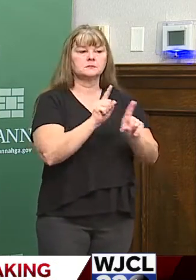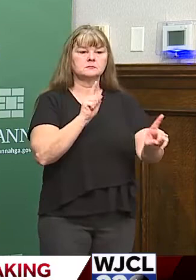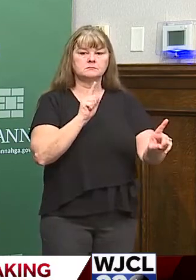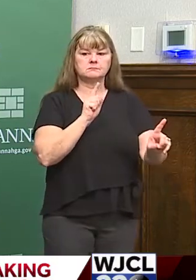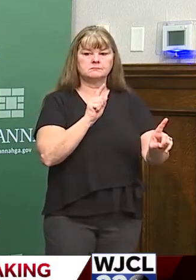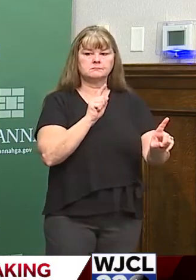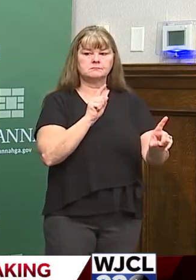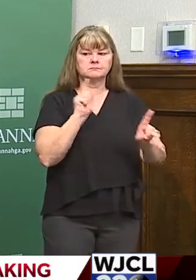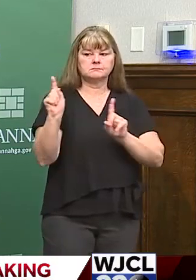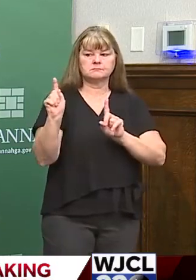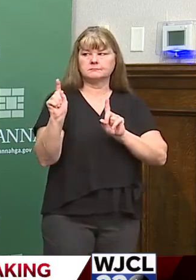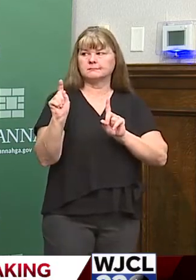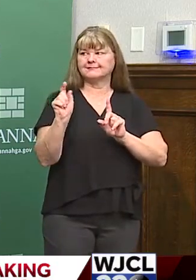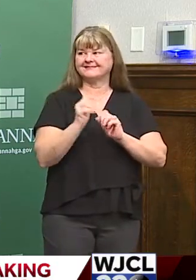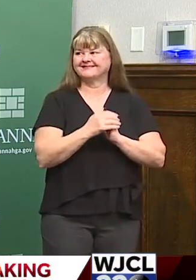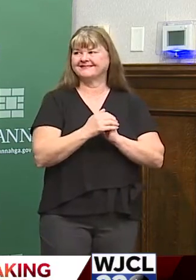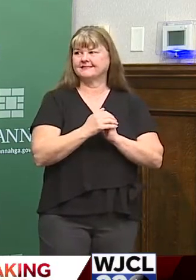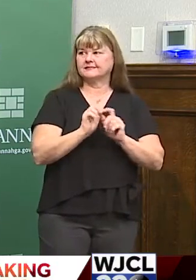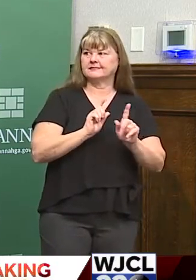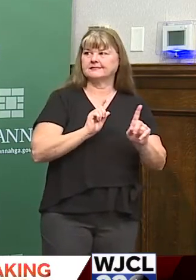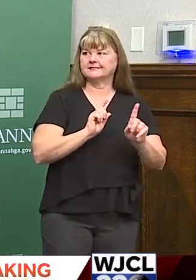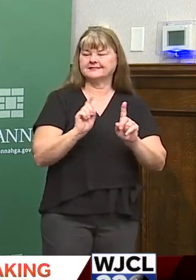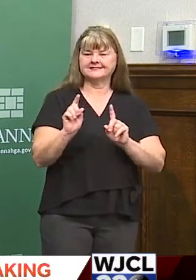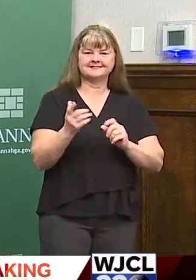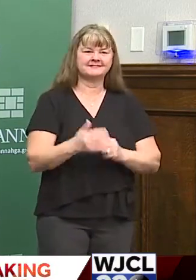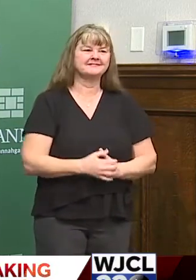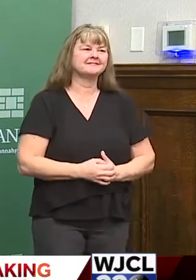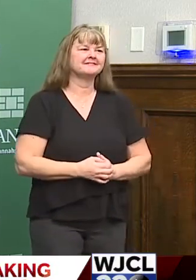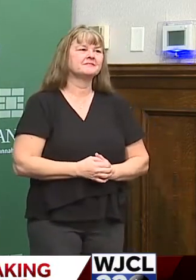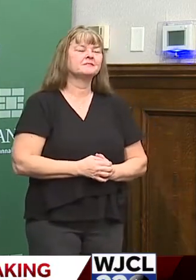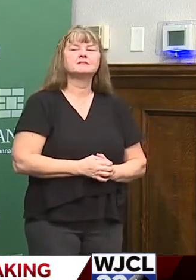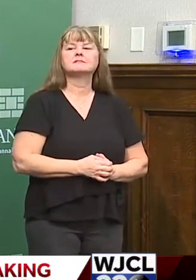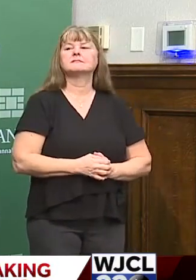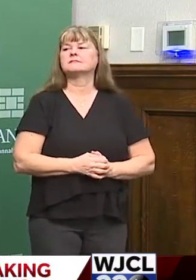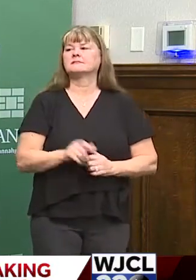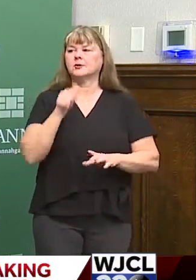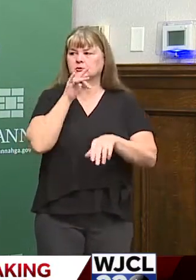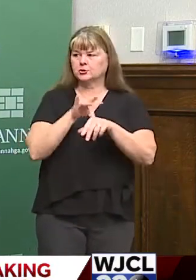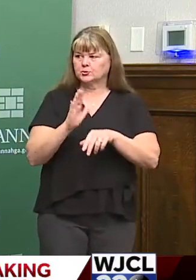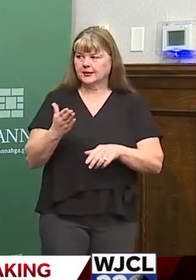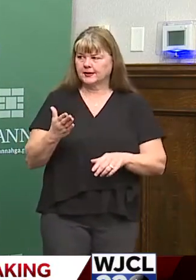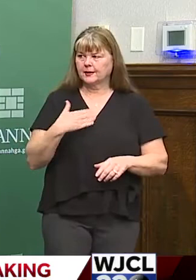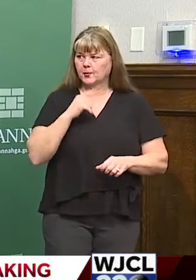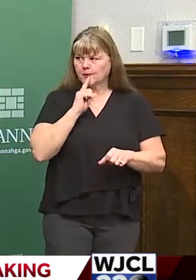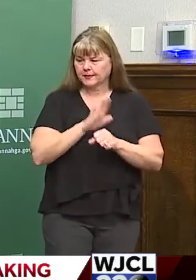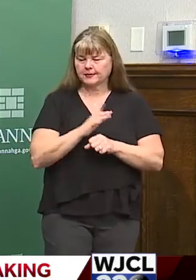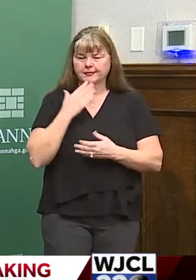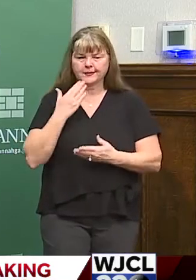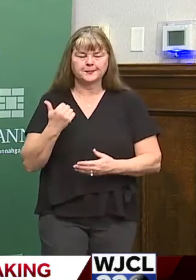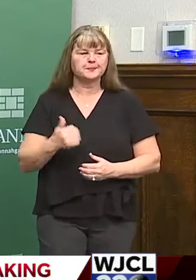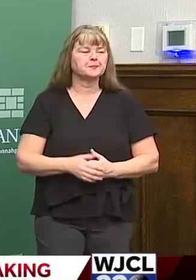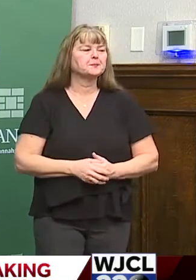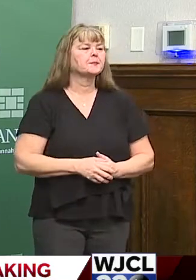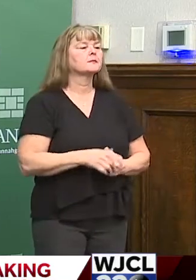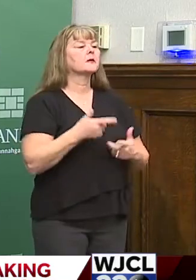I DON'T KNOW IF YOU HAVE ANY -- SOCIAL DISTANCING.